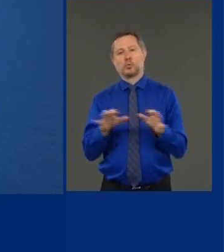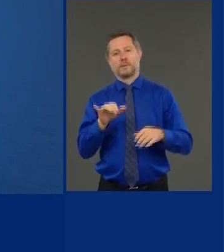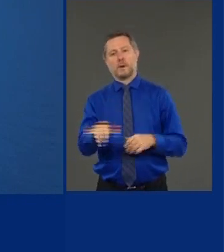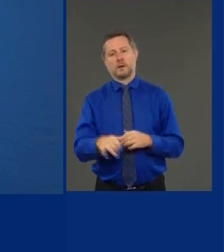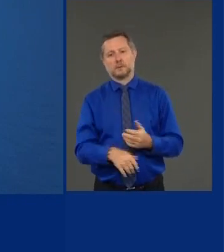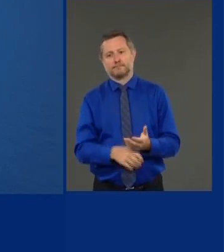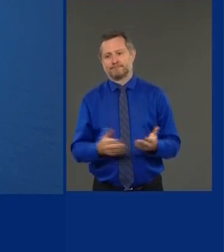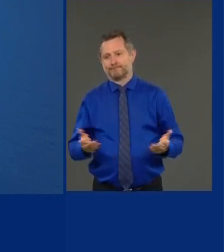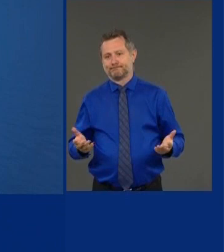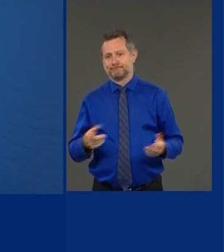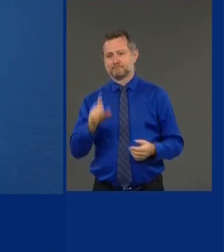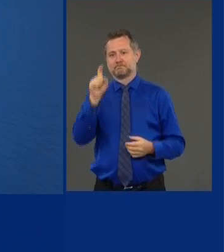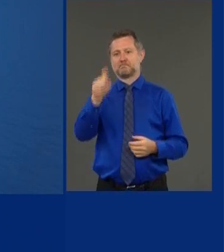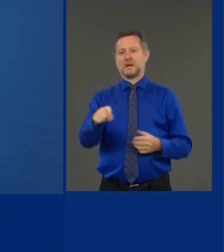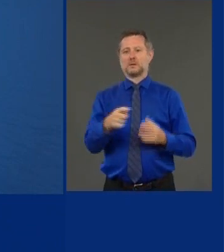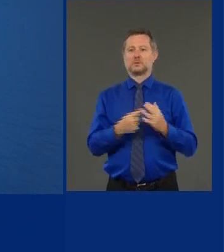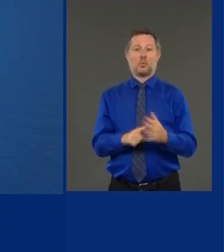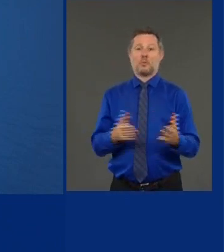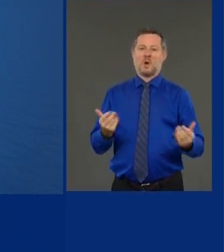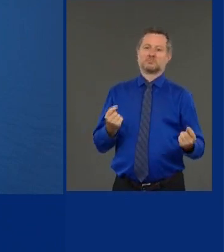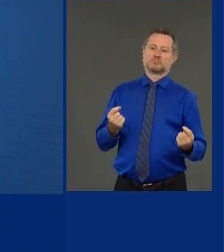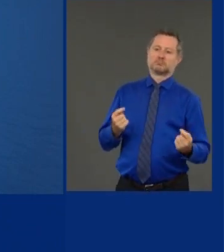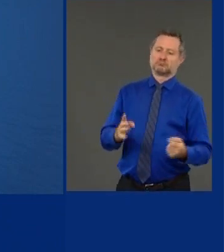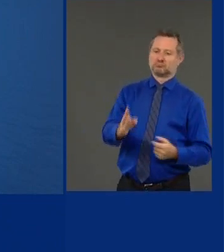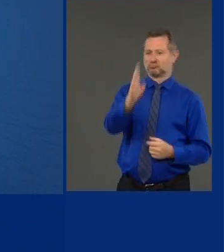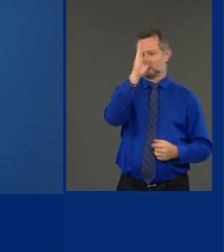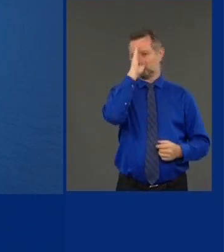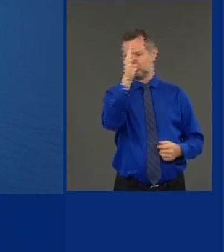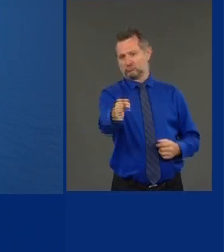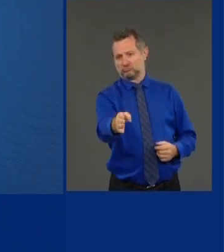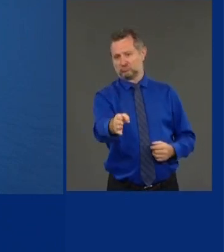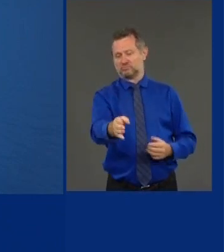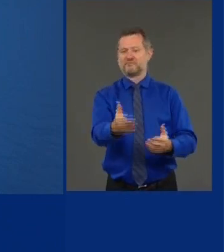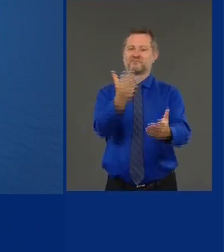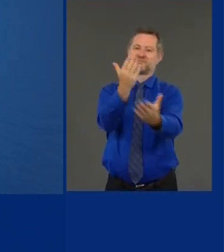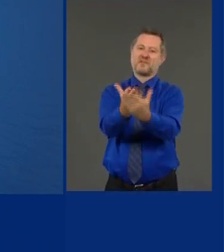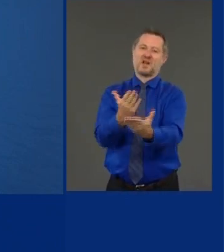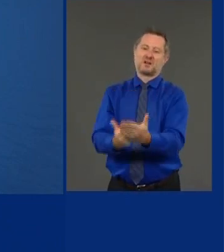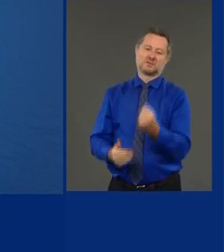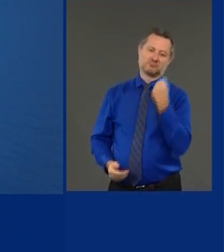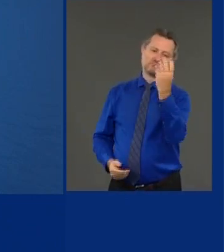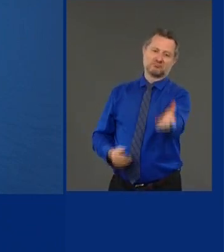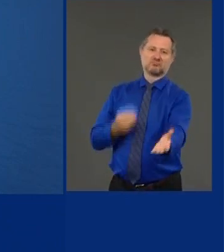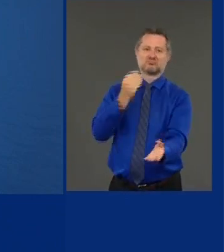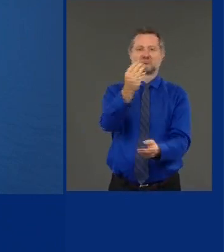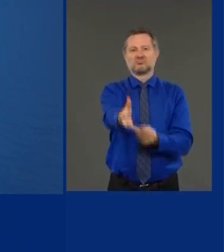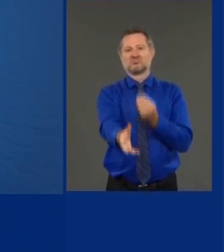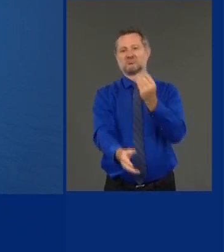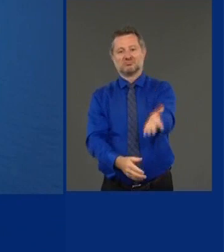START OVER. LOOK, YOU WANT TO START OVER, YOU WANT TO HIT THE RESET BUTTON, I'LL TELL YOU HOW WE HIT THE RESET BUTTON IN THIS COUNTRY.